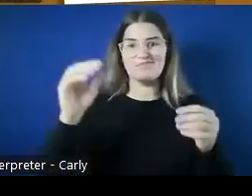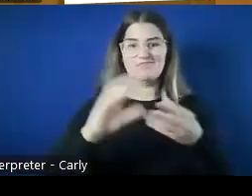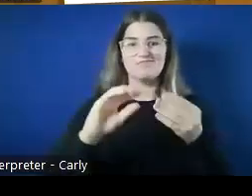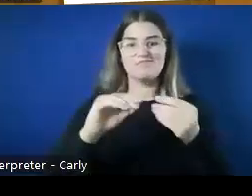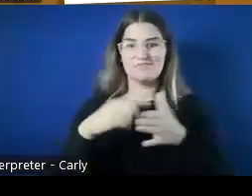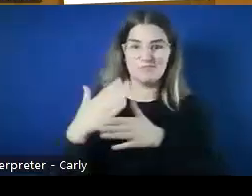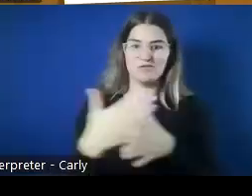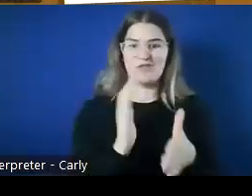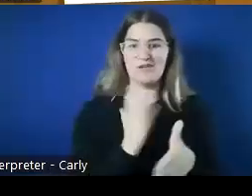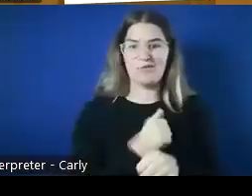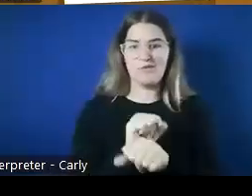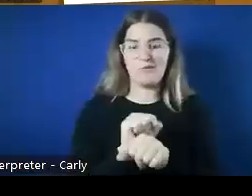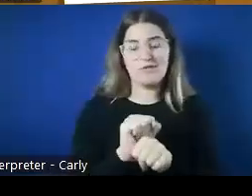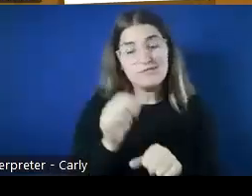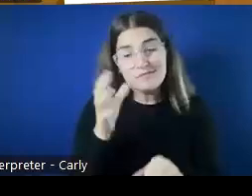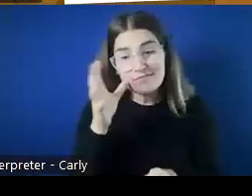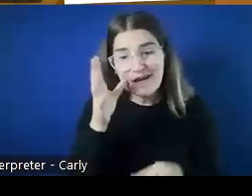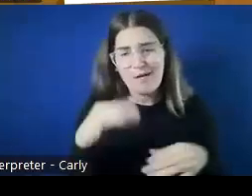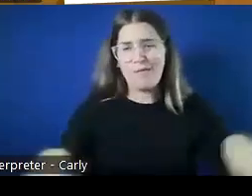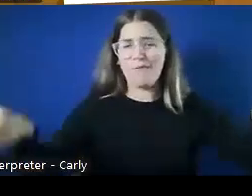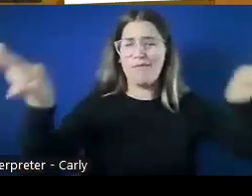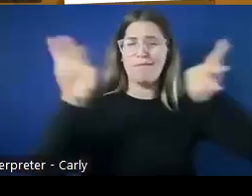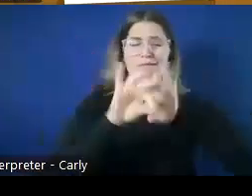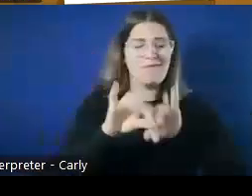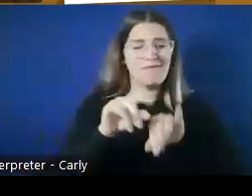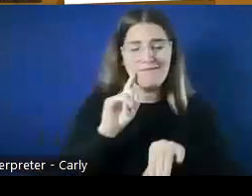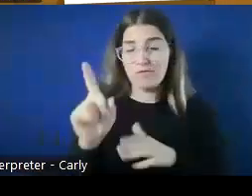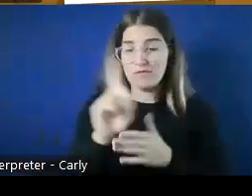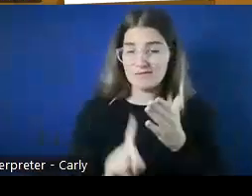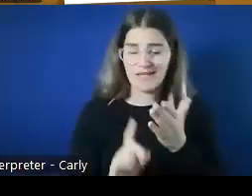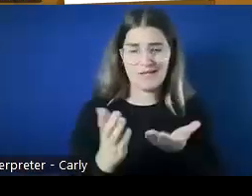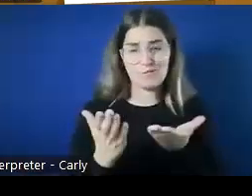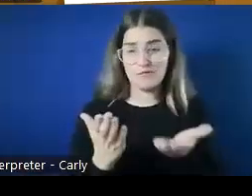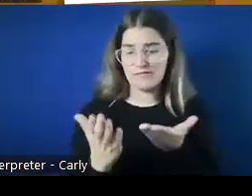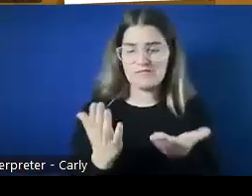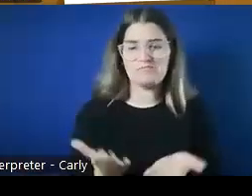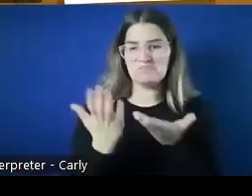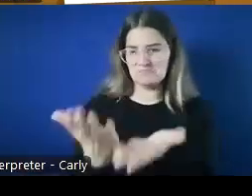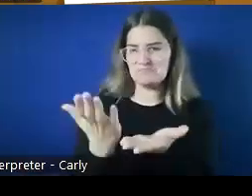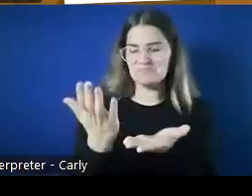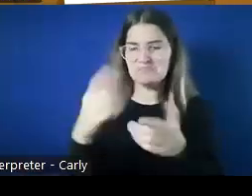critical in the design and services that we chose to offer within the Urgent Care